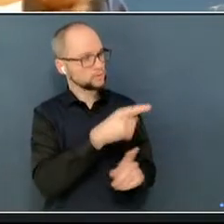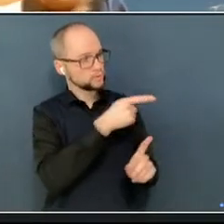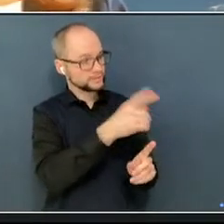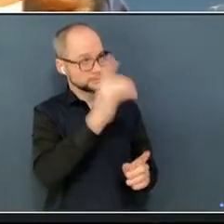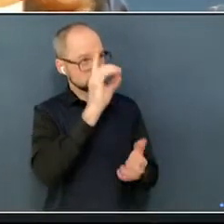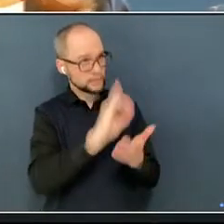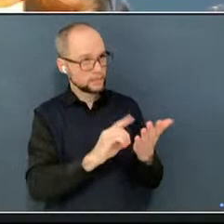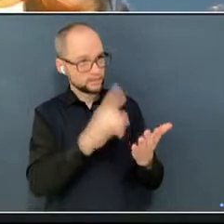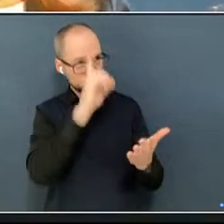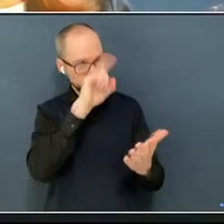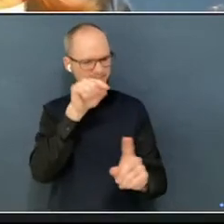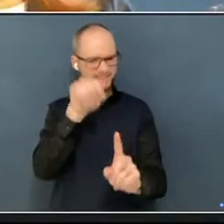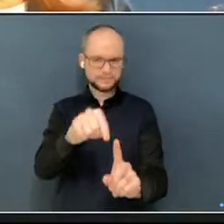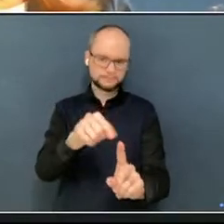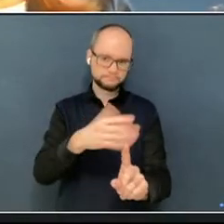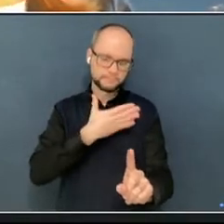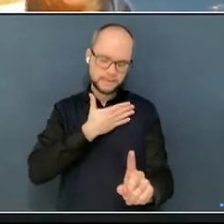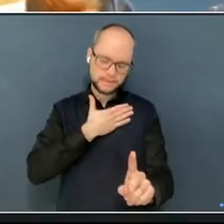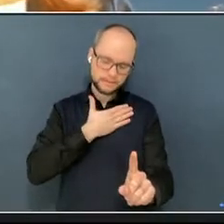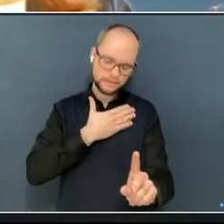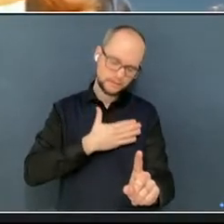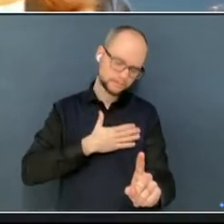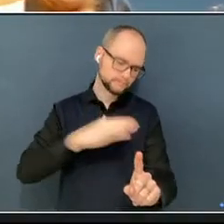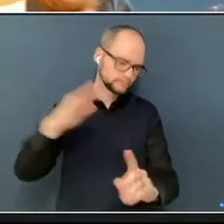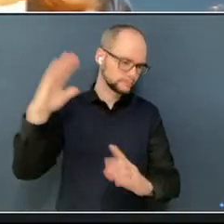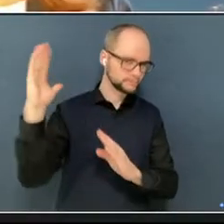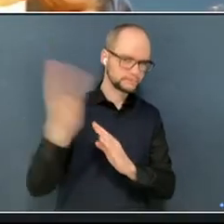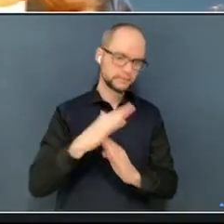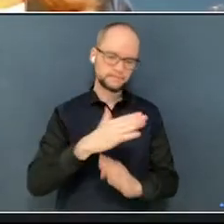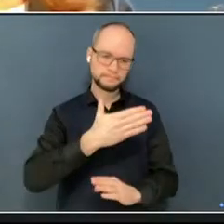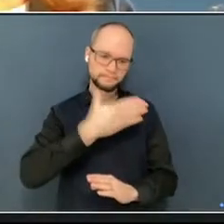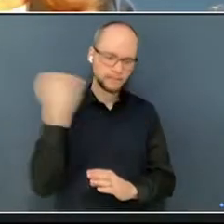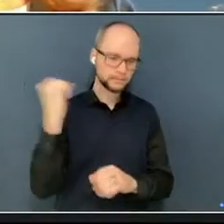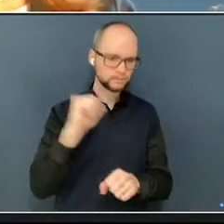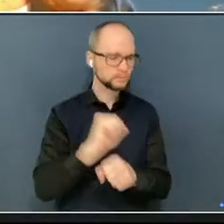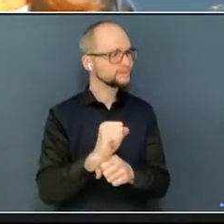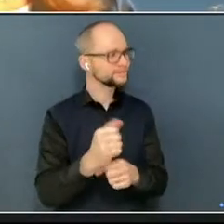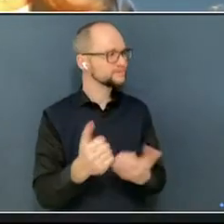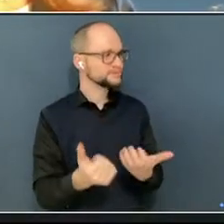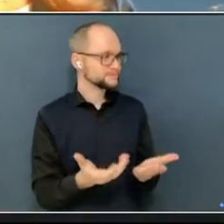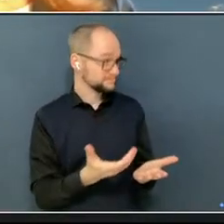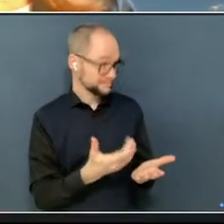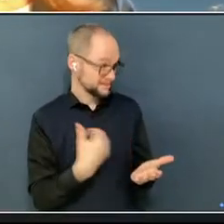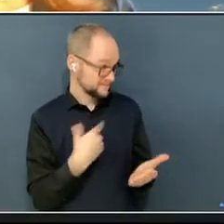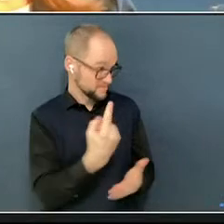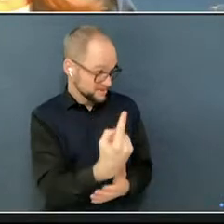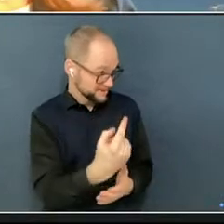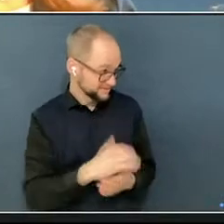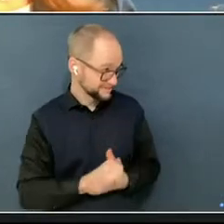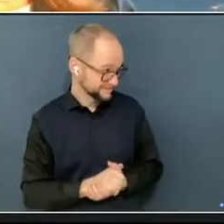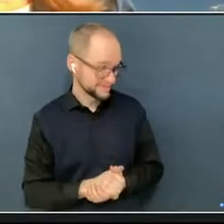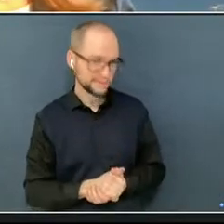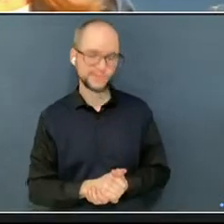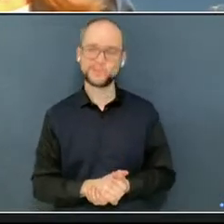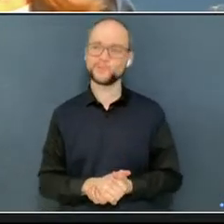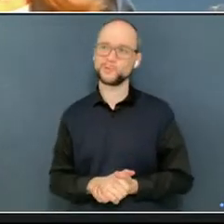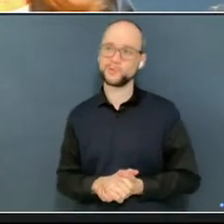best work I've ever done, this is the greatest? >> Now, if I were to say which one was the